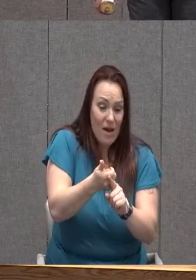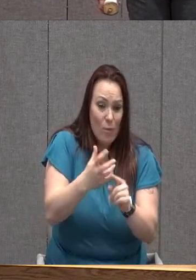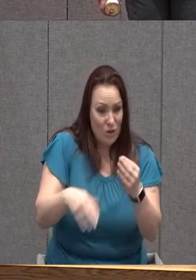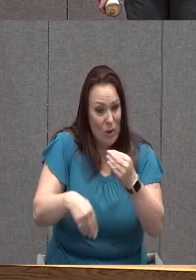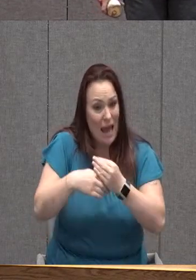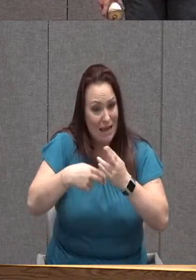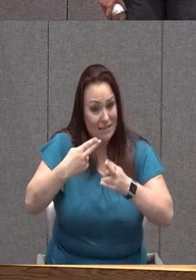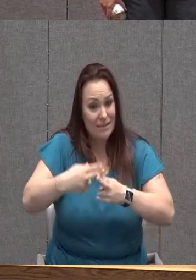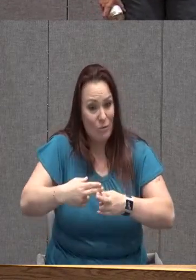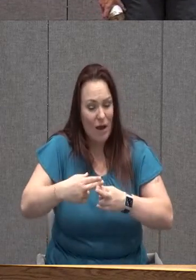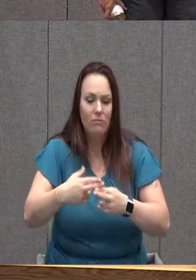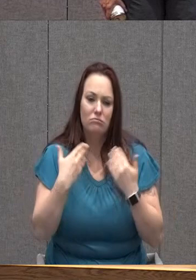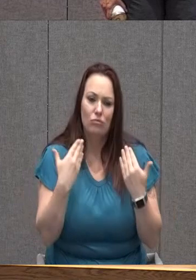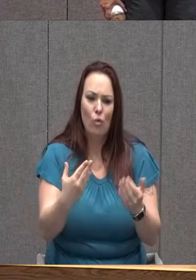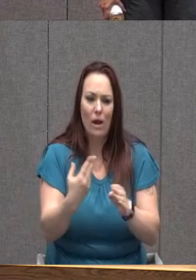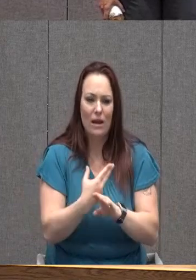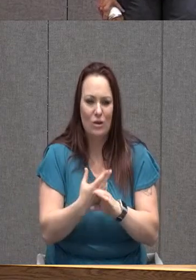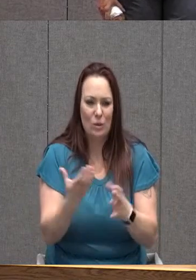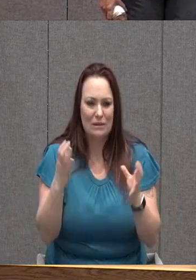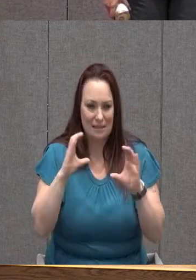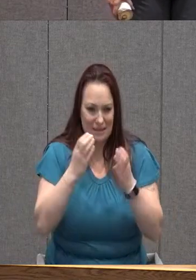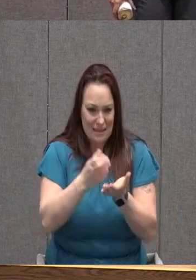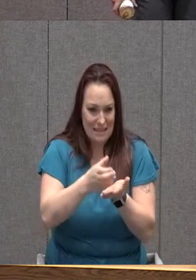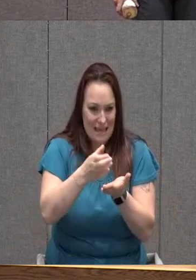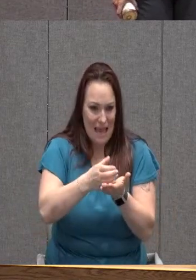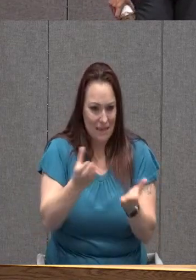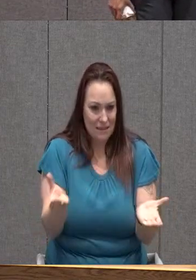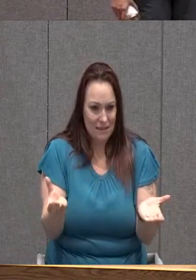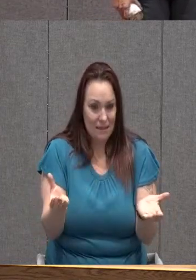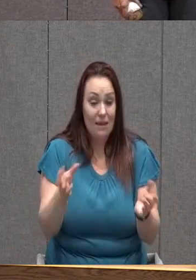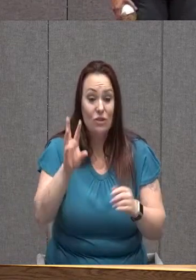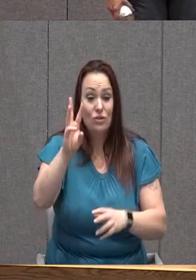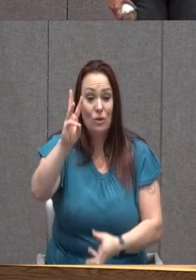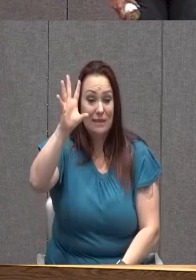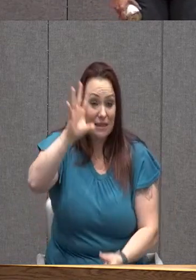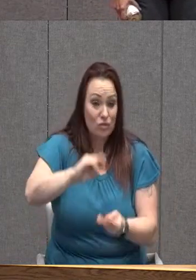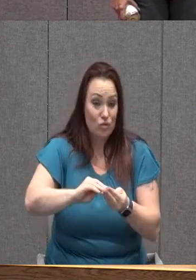So we are going to go through six exercises, all right?